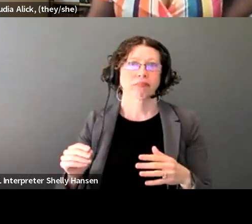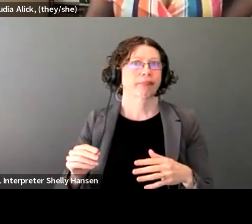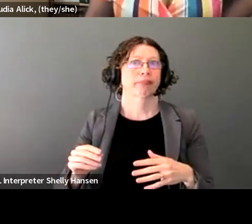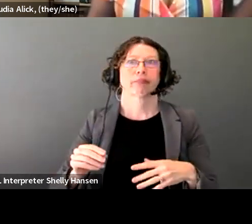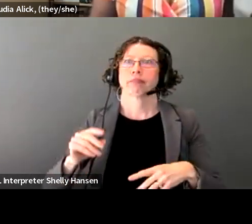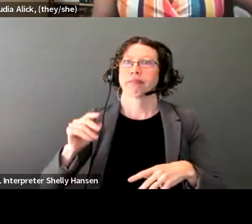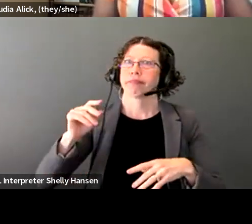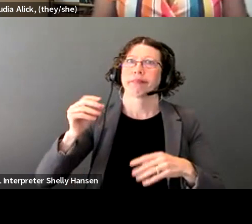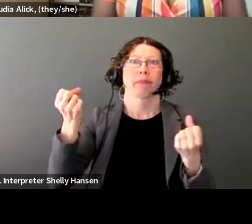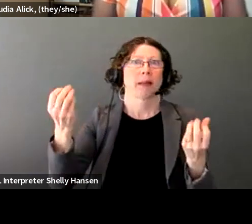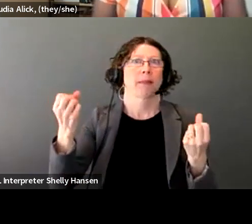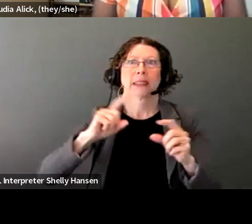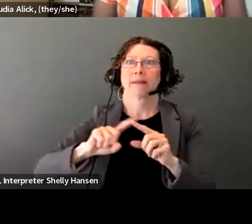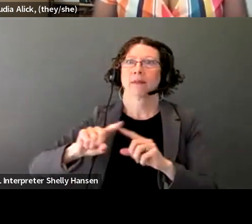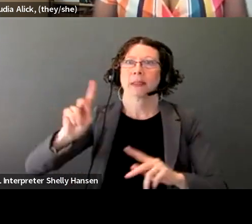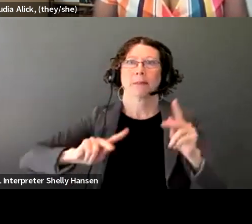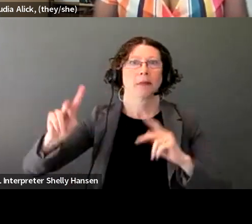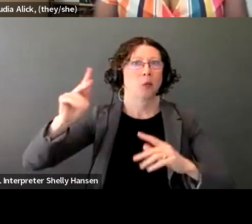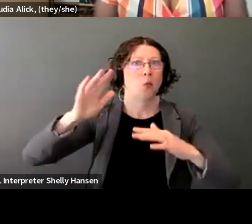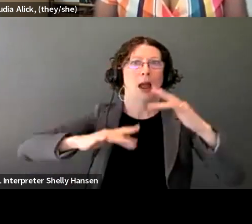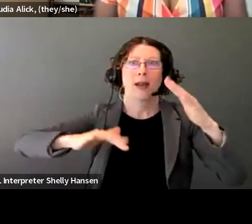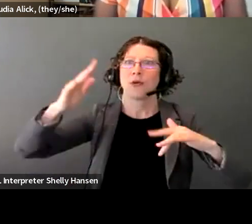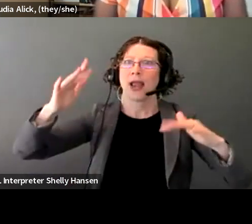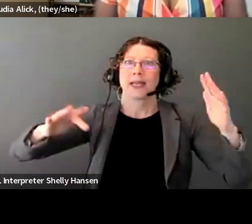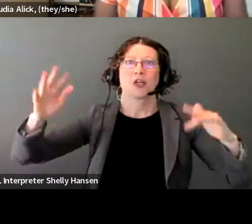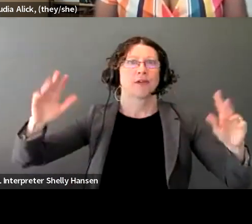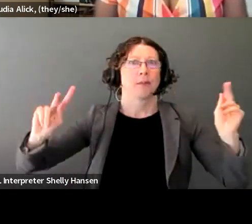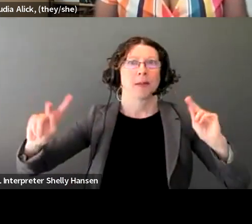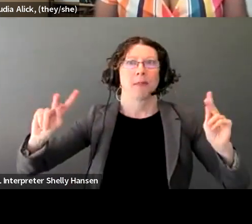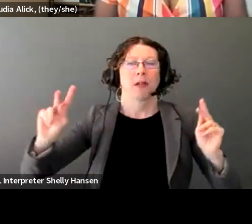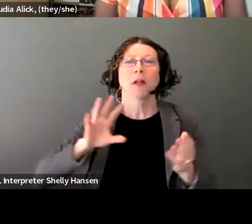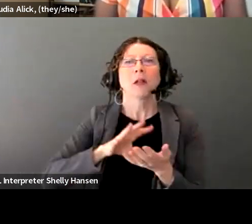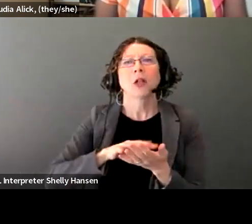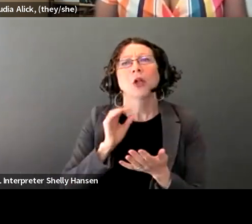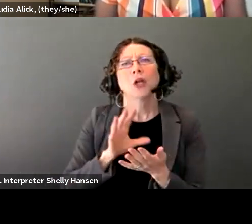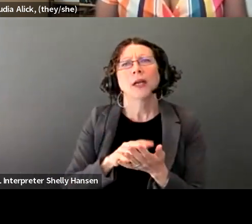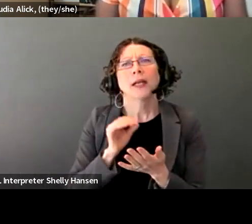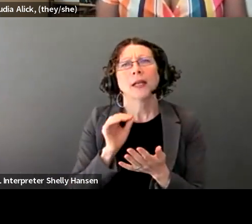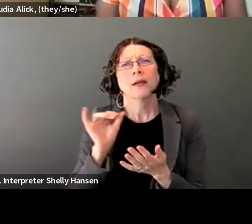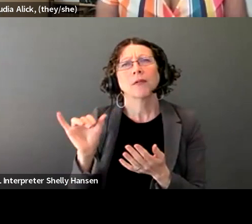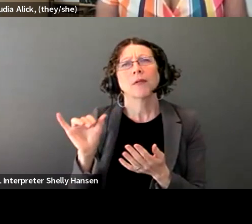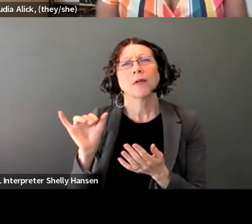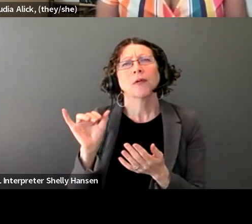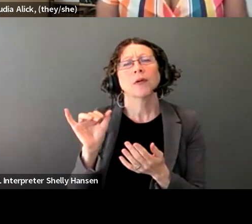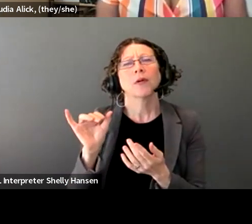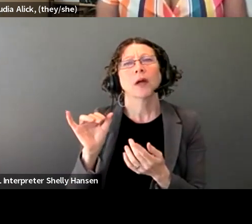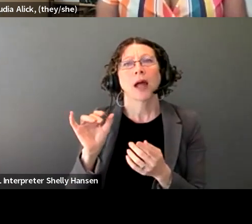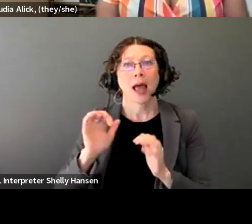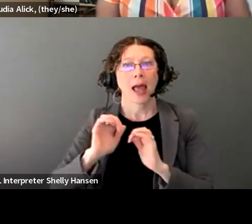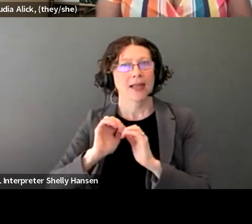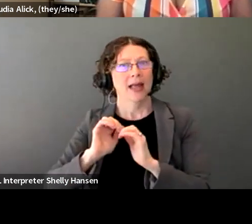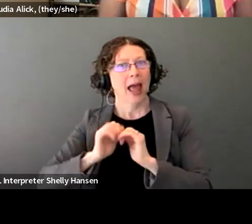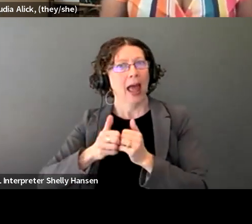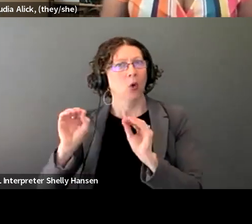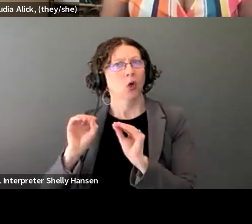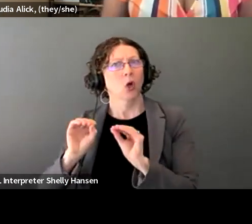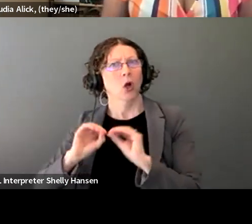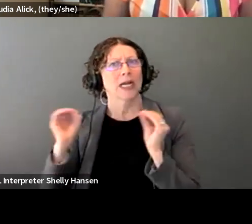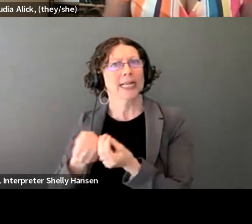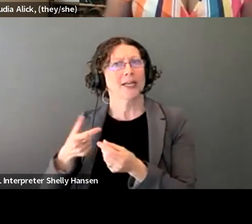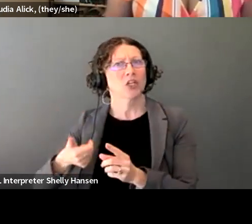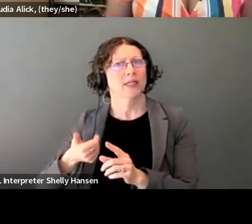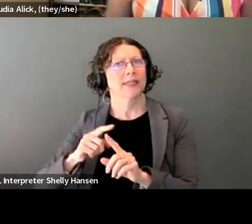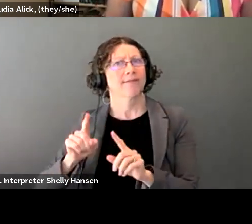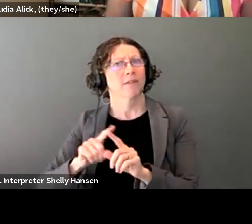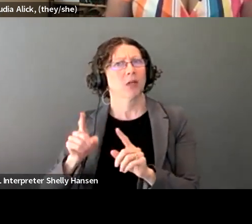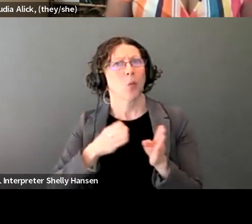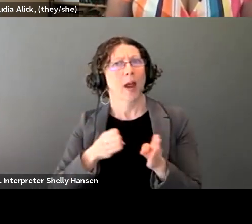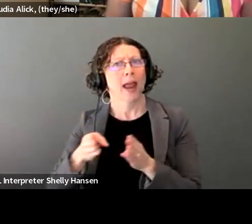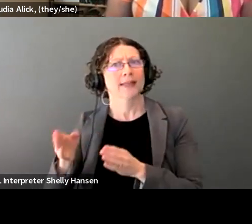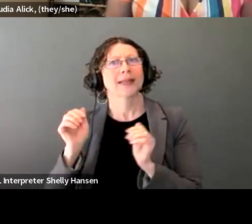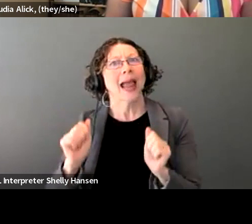And just learning about the different ways that the organization can be more inclusive